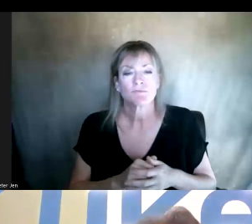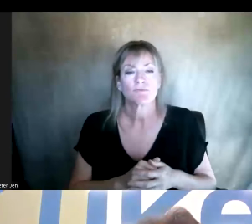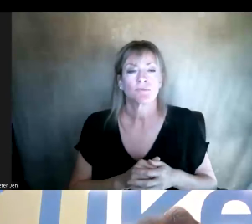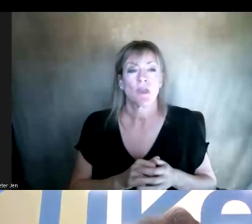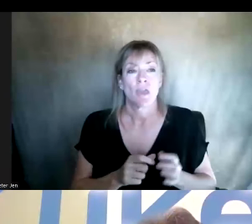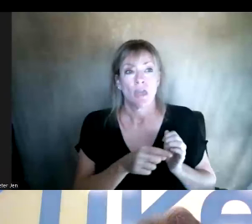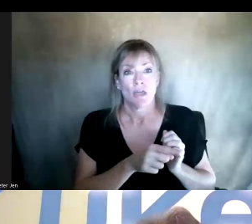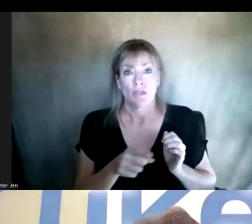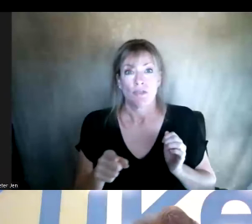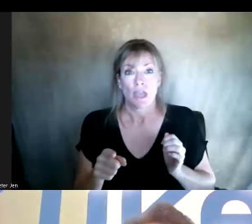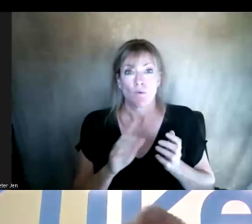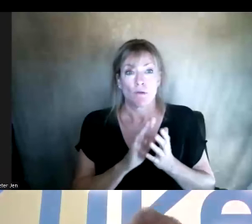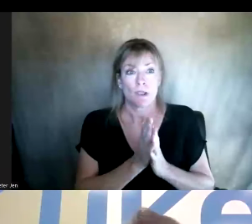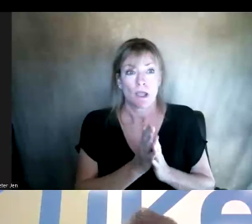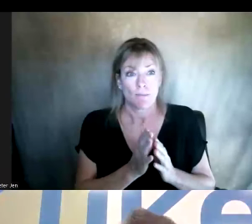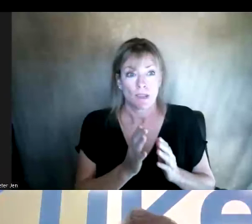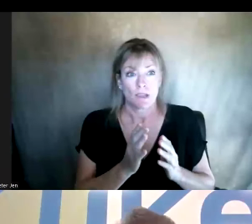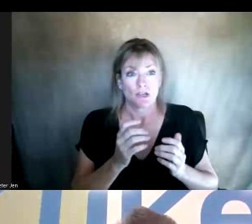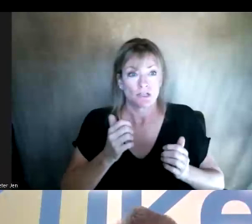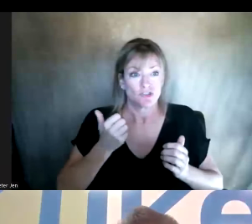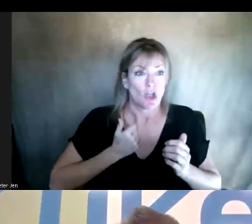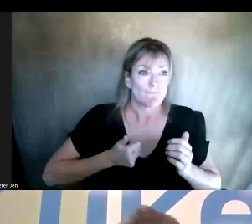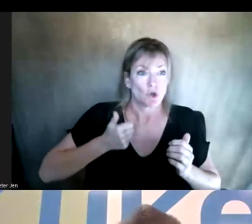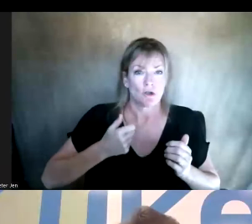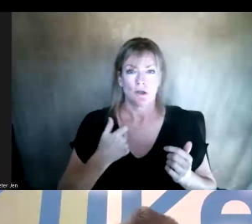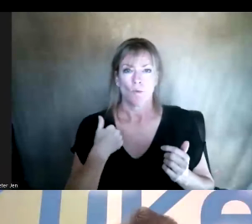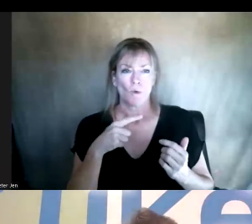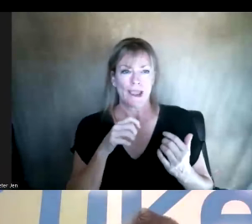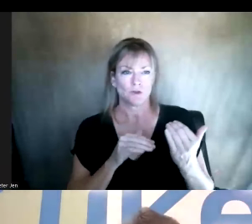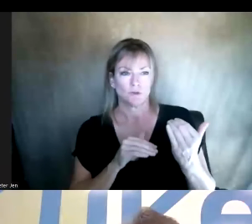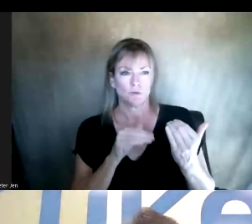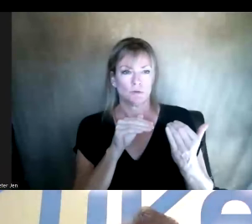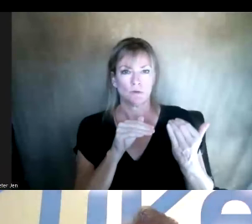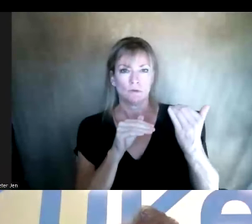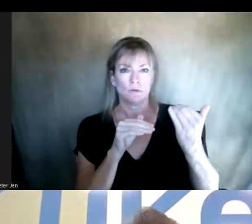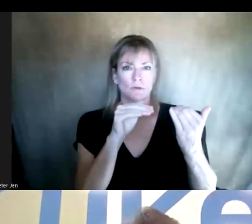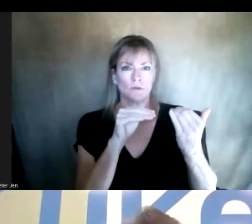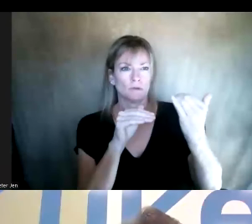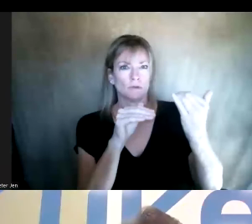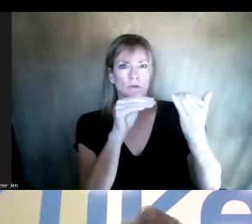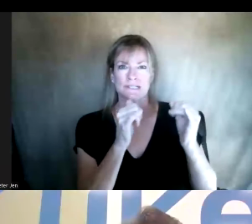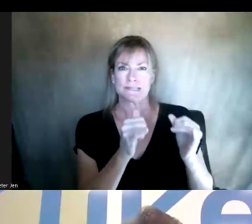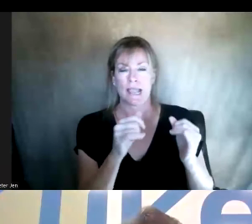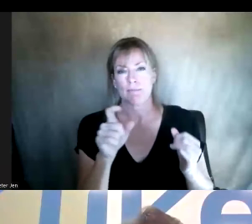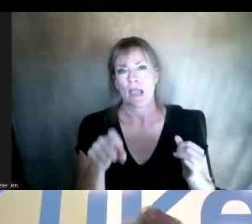GETTING TOUGHER, WE GOT TOUGHER. WE GOT TOUGHER.